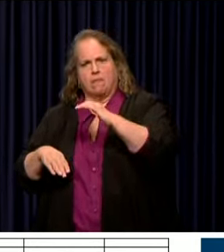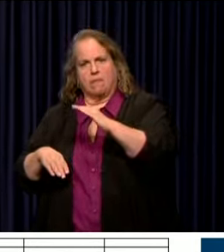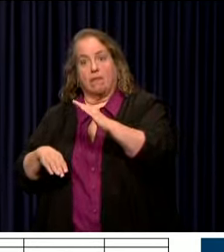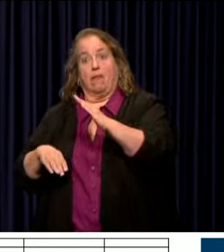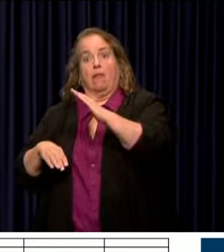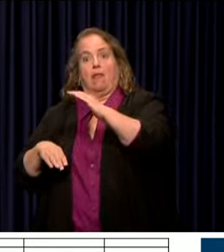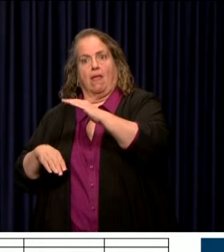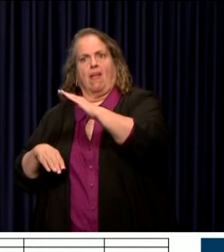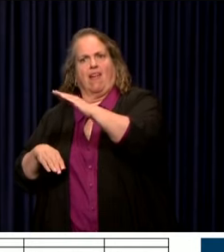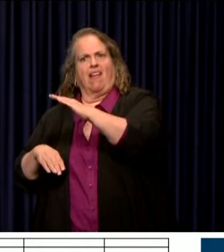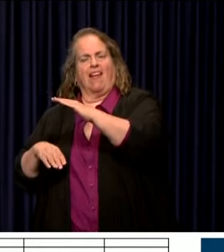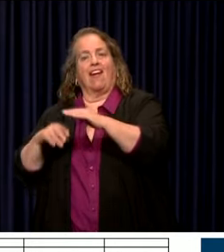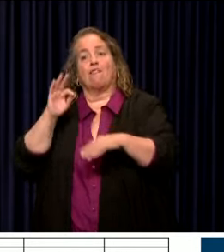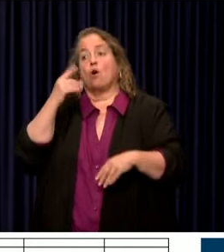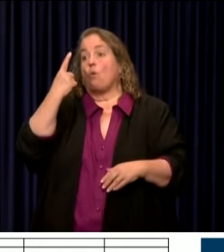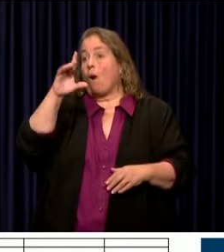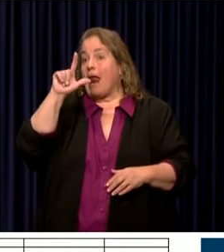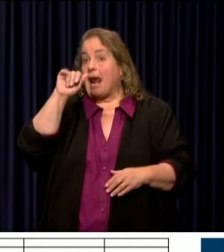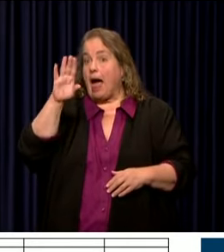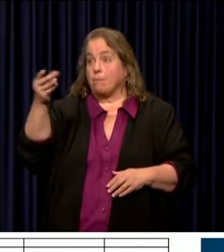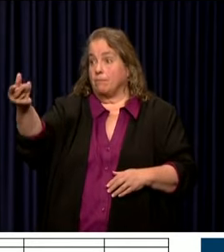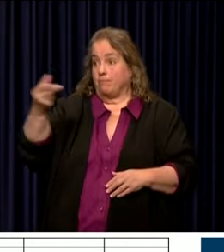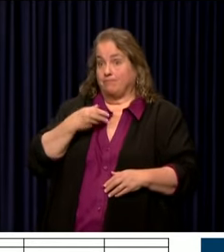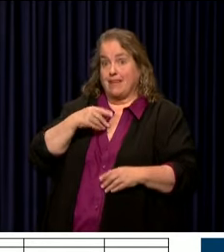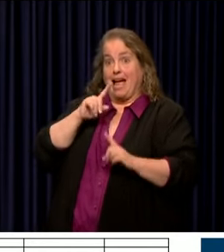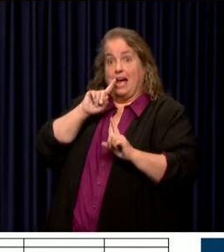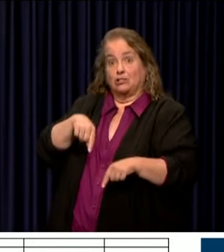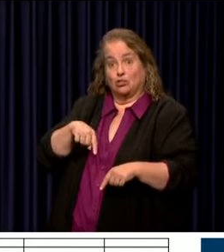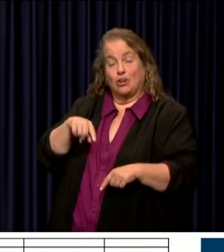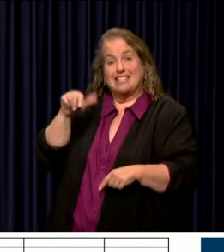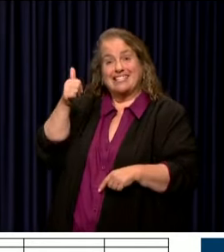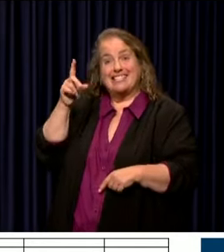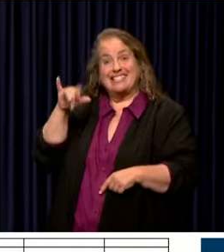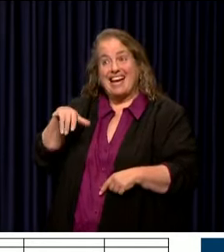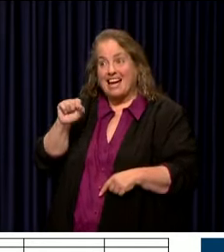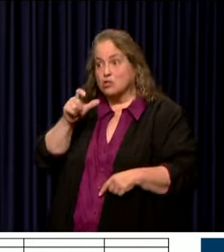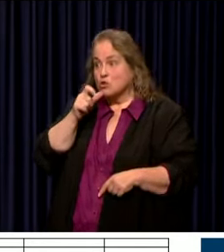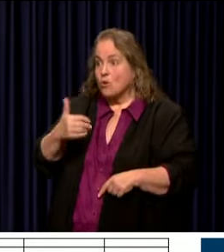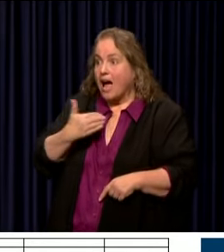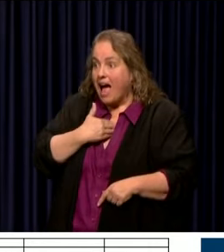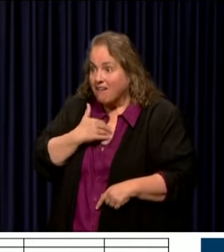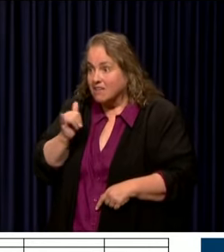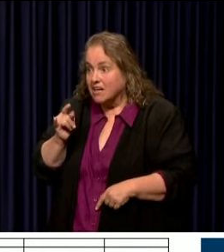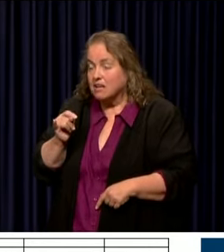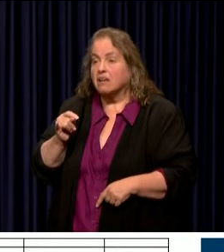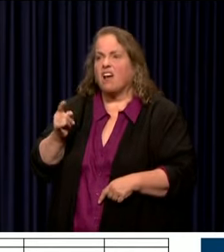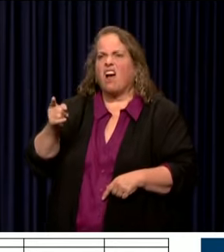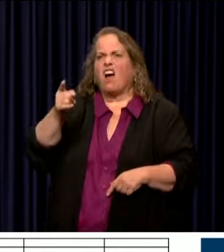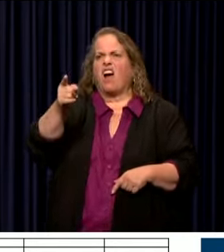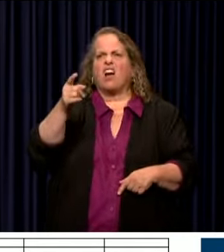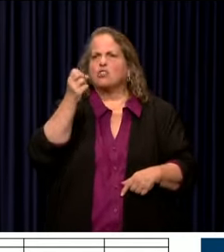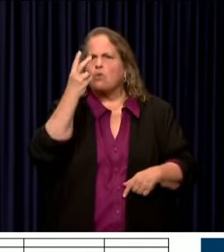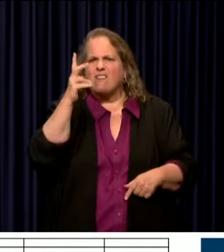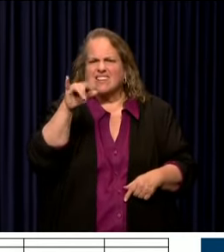CURVE ABOUT THE THAT AS OPPOSED TO A REGULAR CURVE, THAT WE ARE MORE AT A PLATEAU.